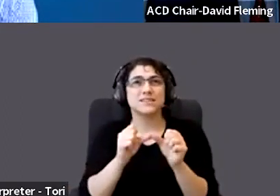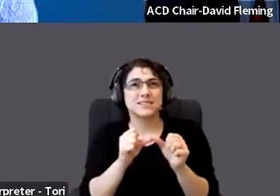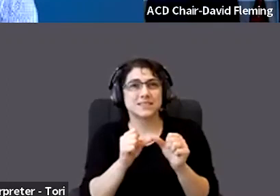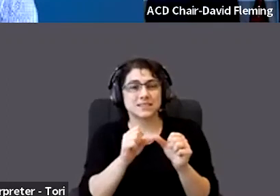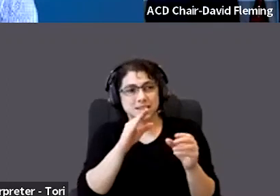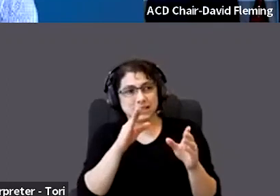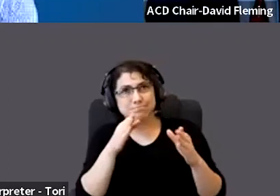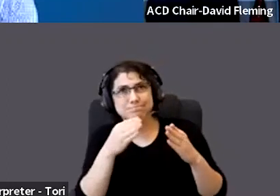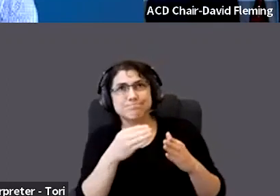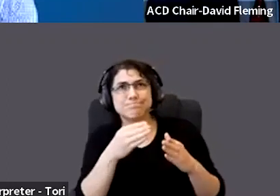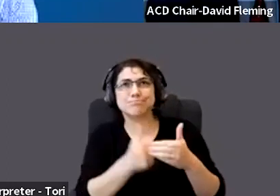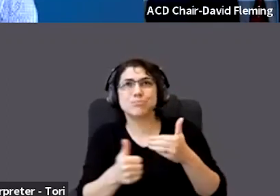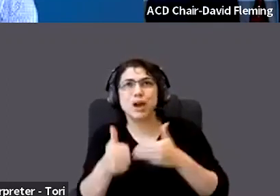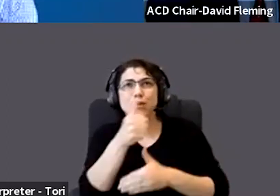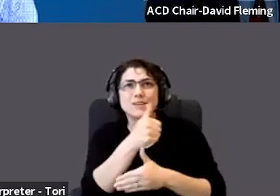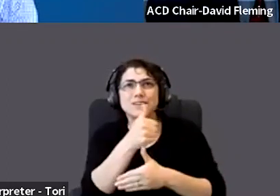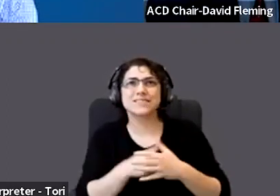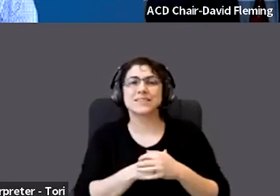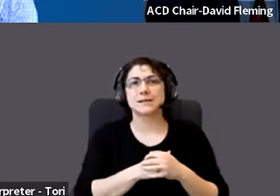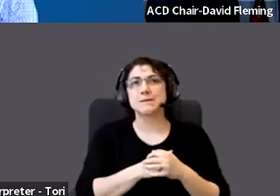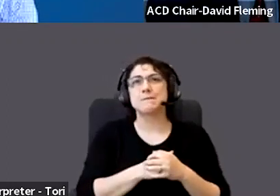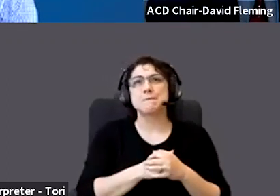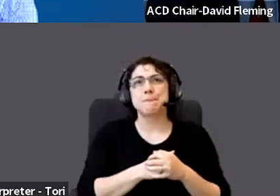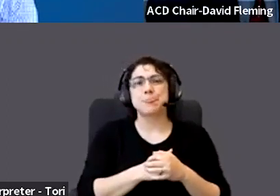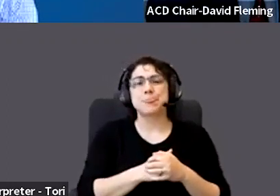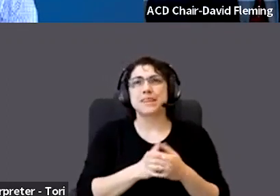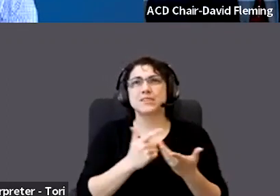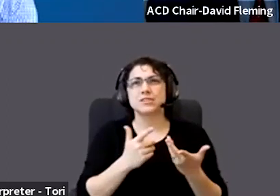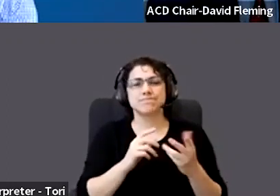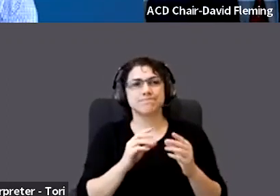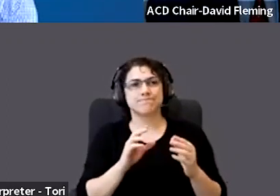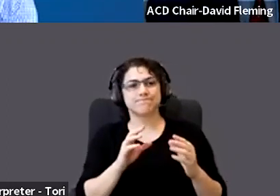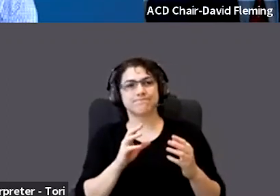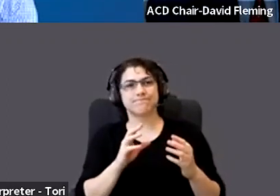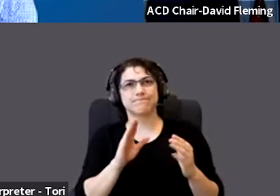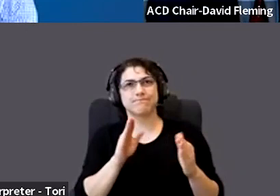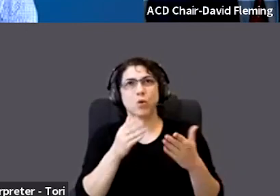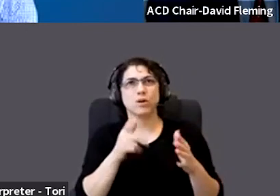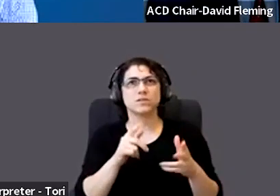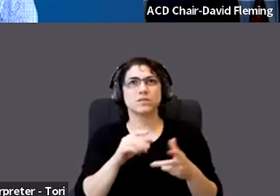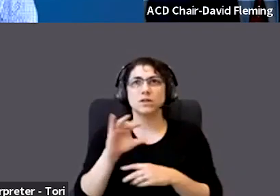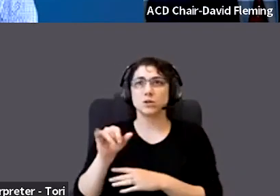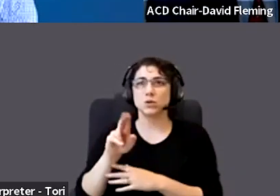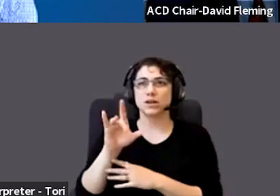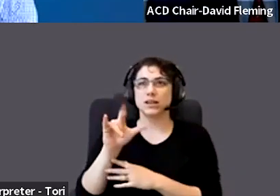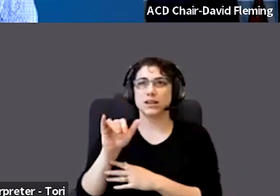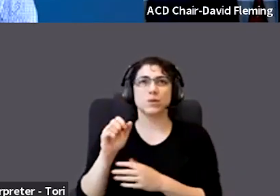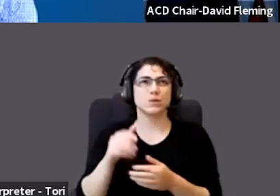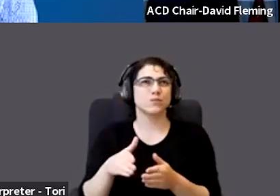This is sort of building upon what Julie was asking in terms of under five. So I know that we've been hearing from a lot